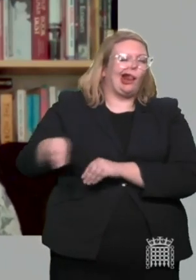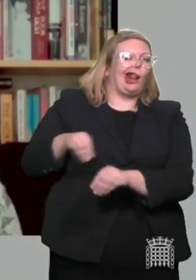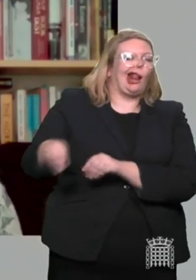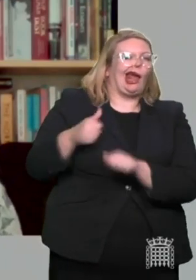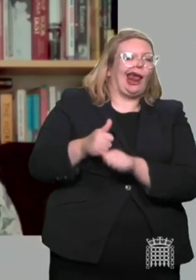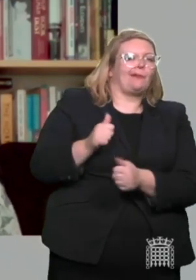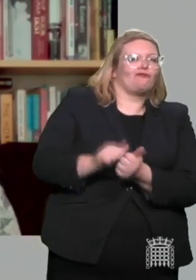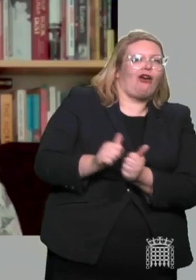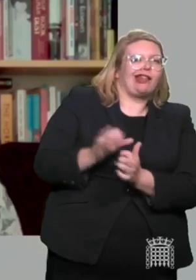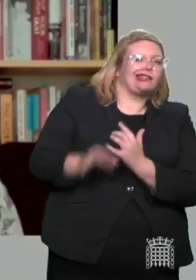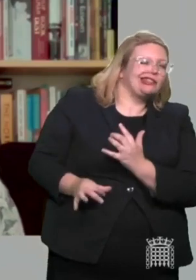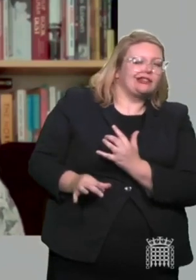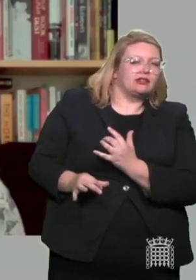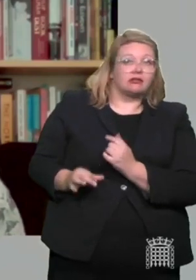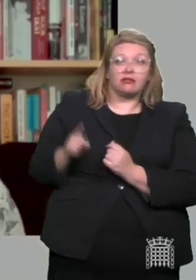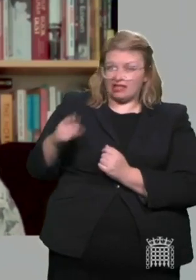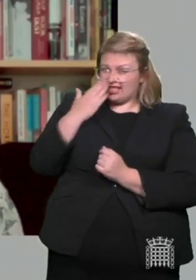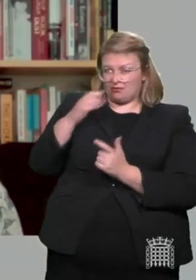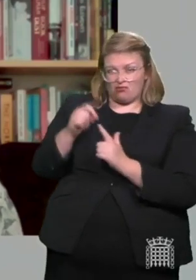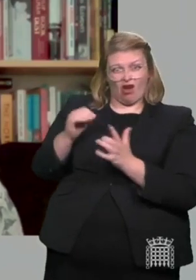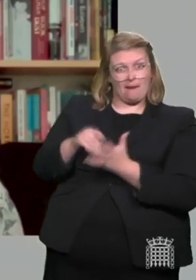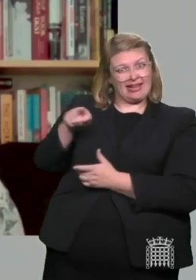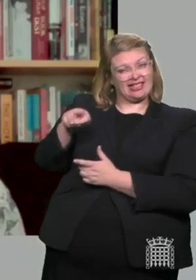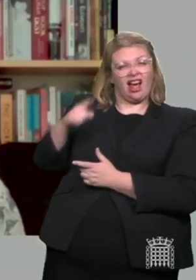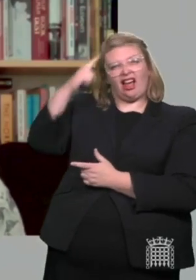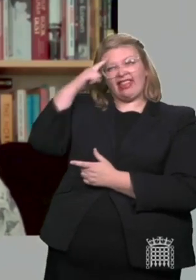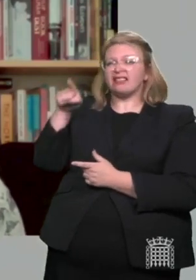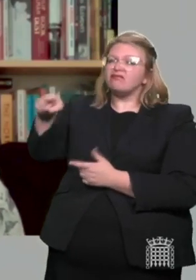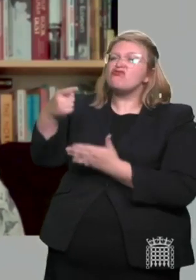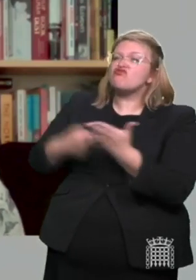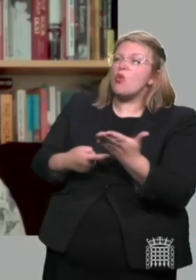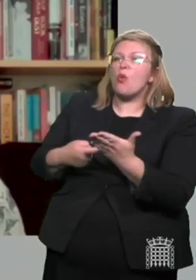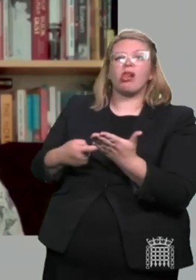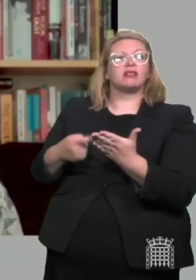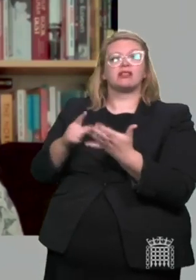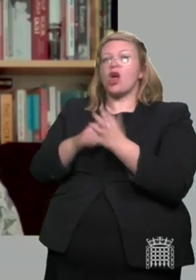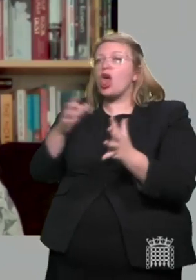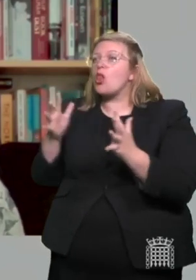thinks that rules, laws and decency are for other people? He thinks they are for the sort of people